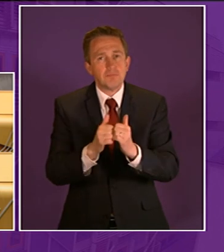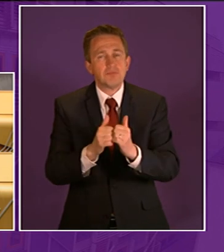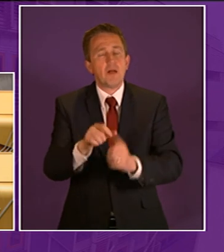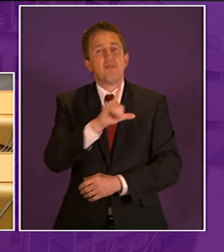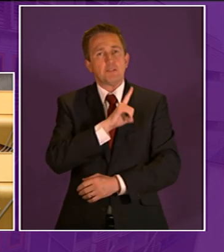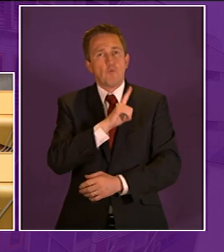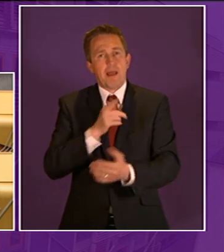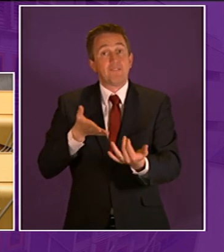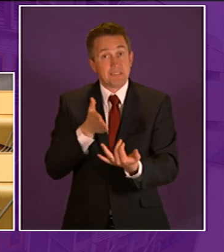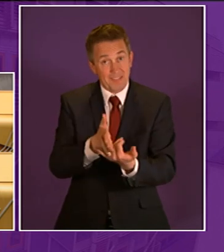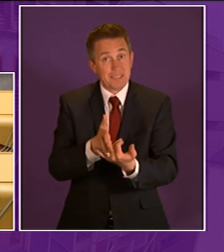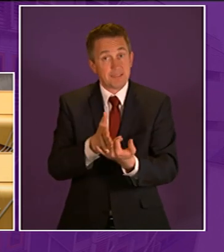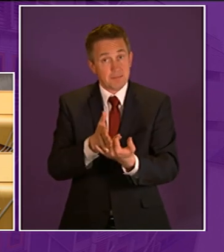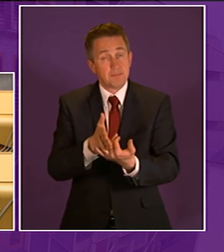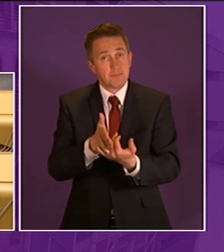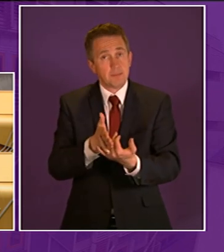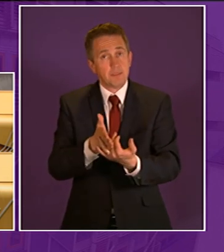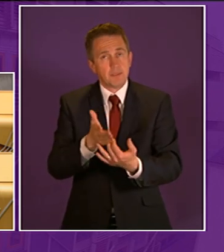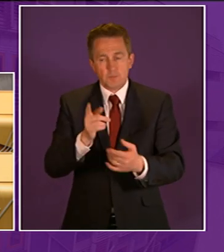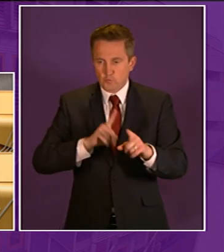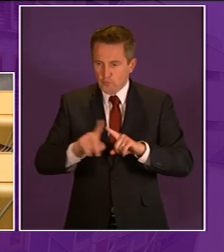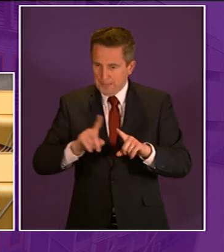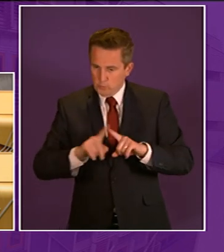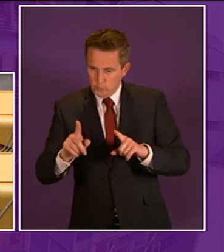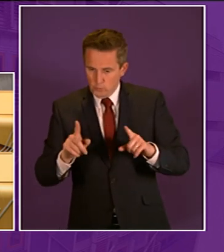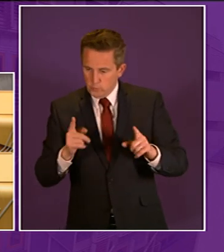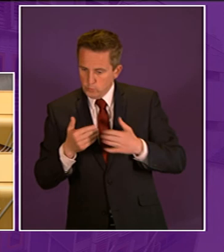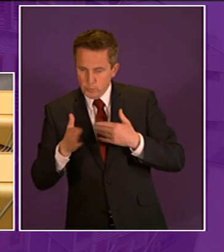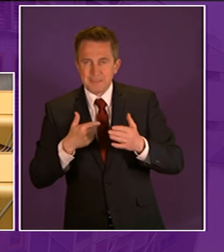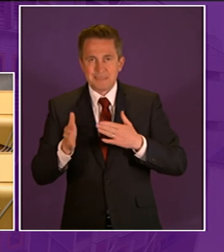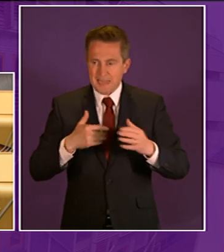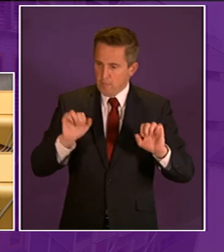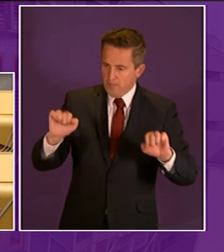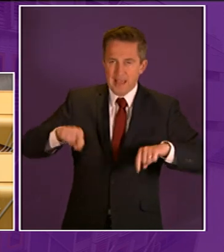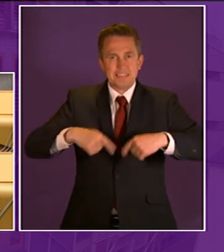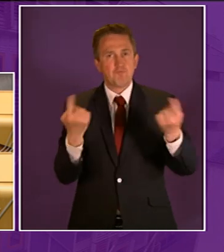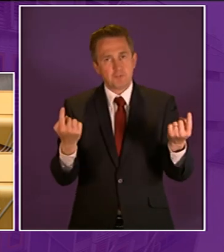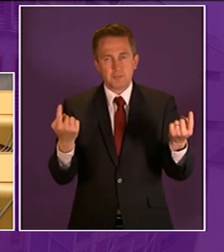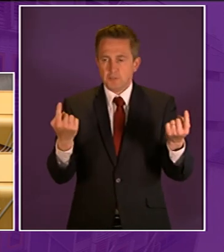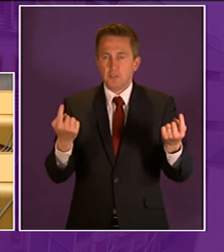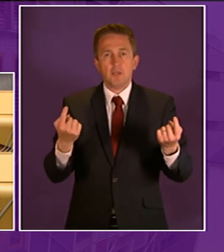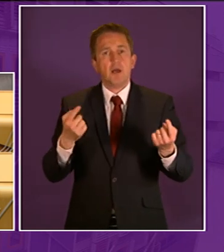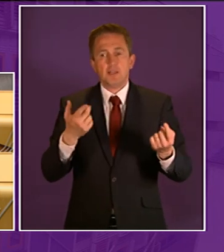action that I have taken to try to close the remaining gaps and resolve the dispute.